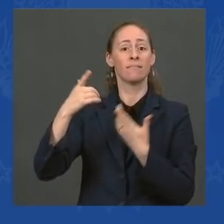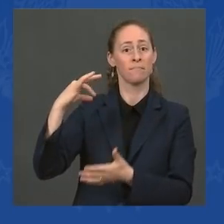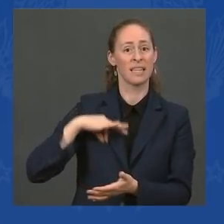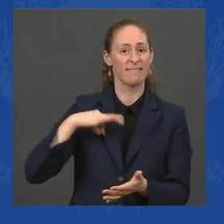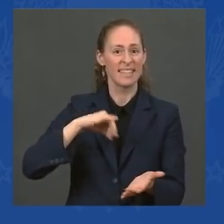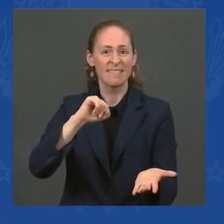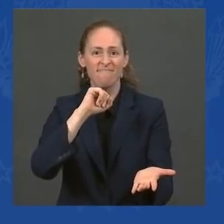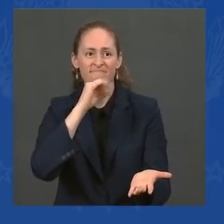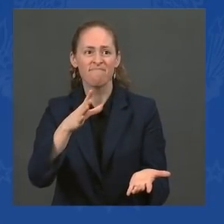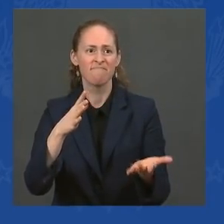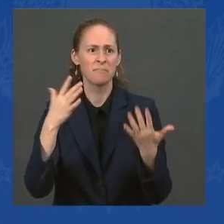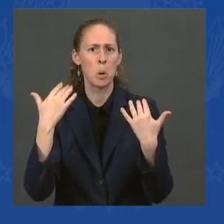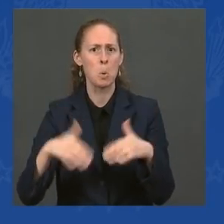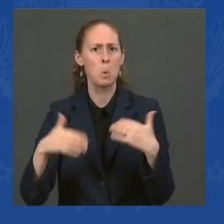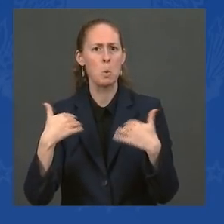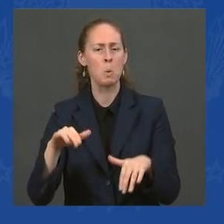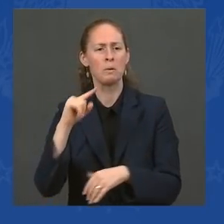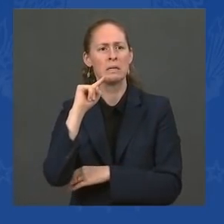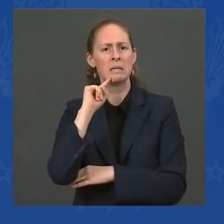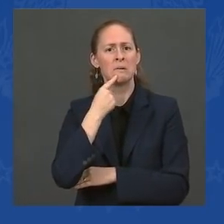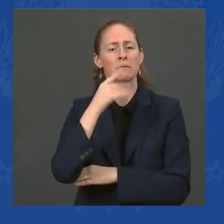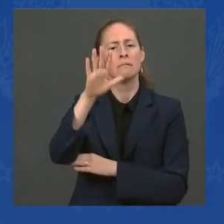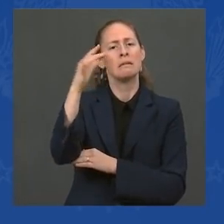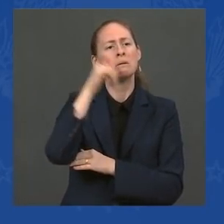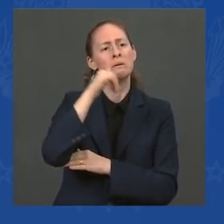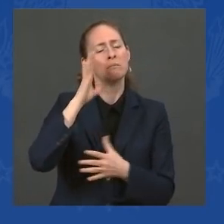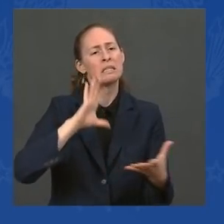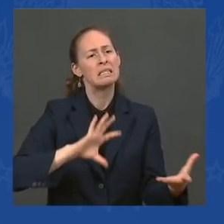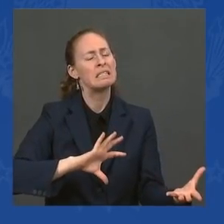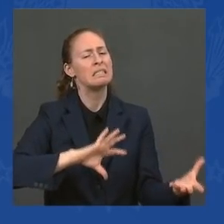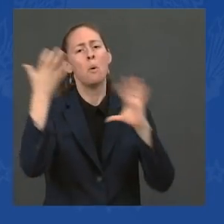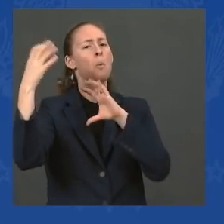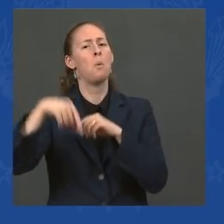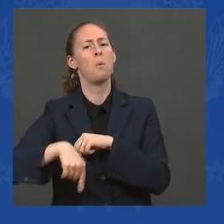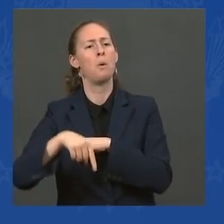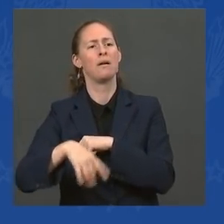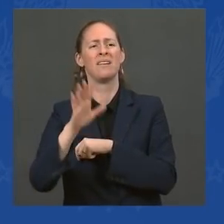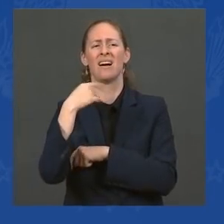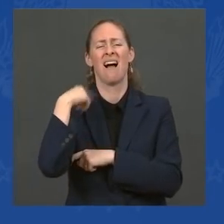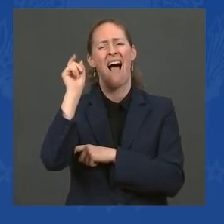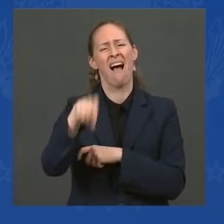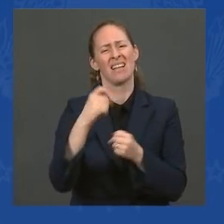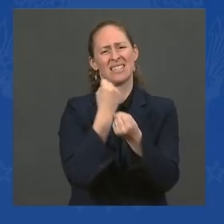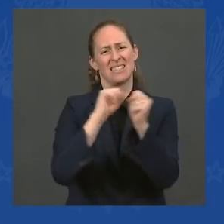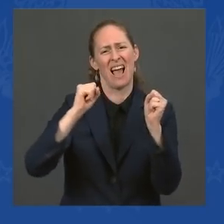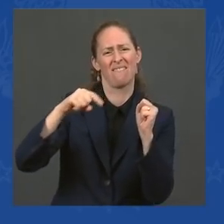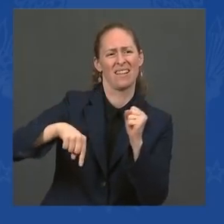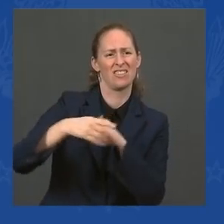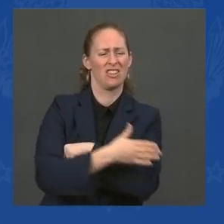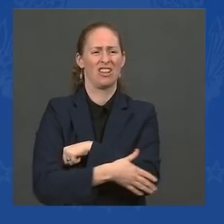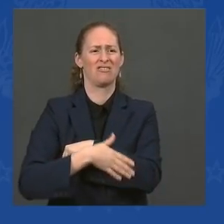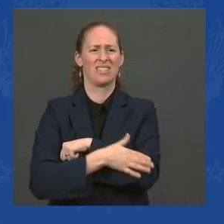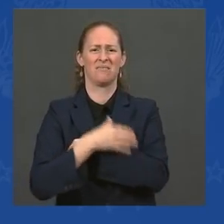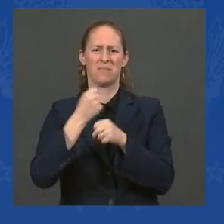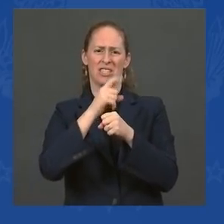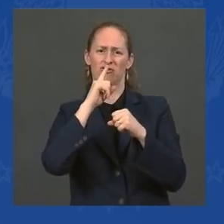will undermine the safety of the United States Treasury securities; threaten the reserve status of the dollar